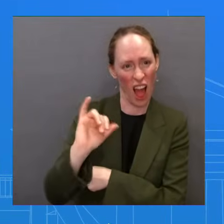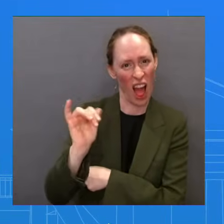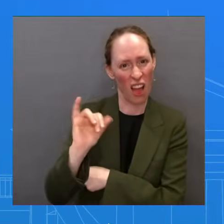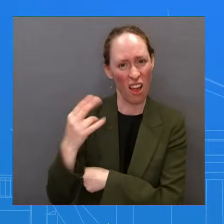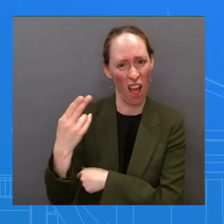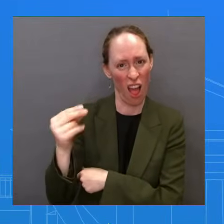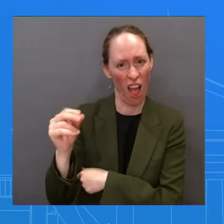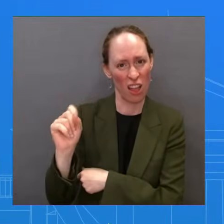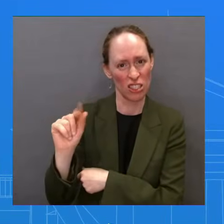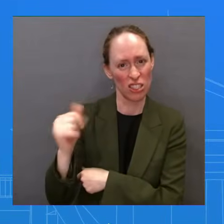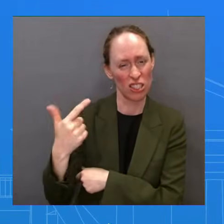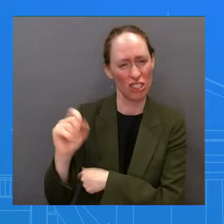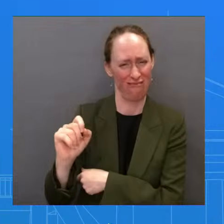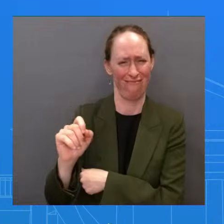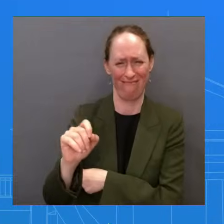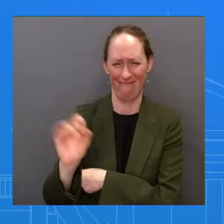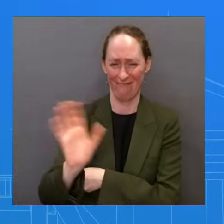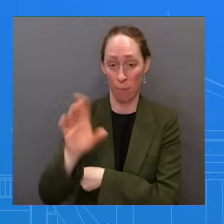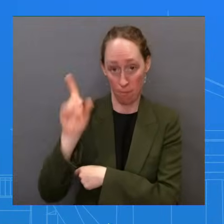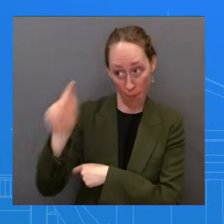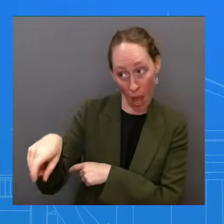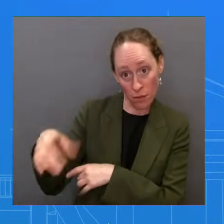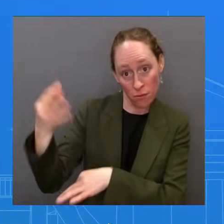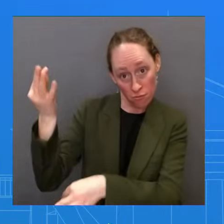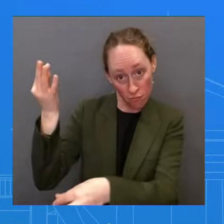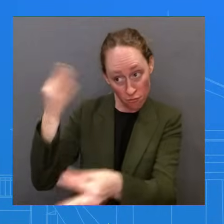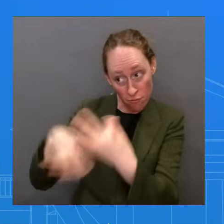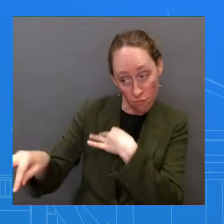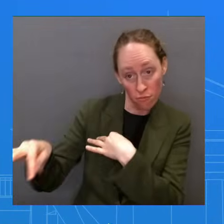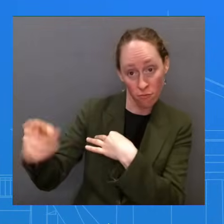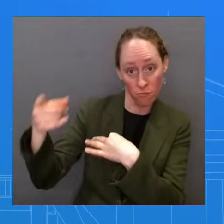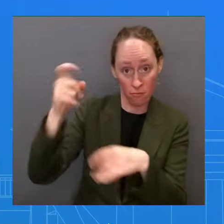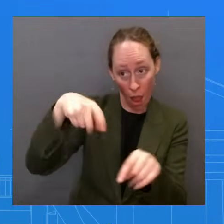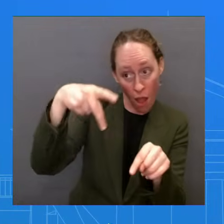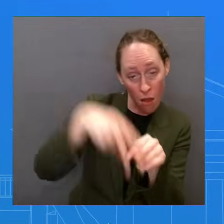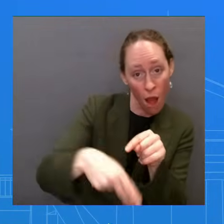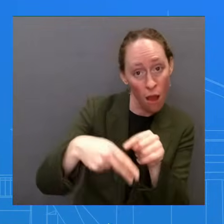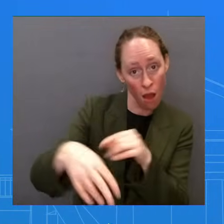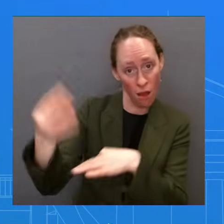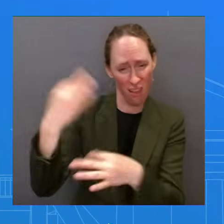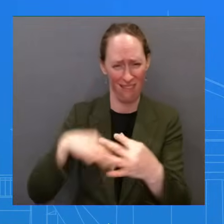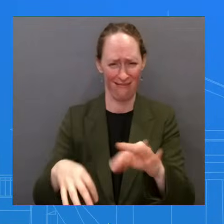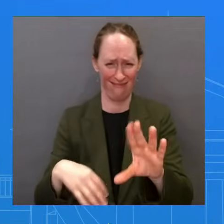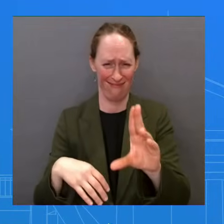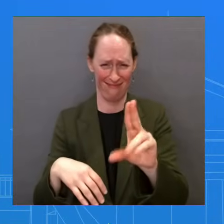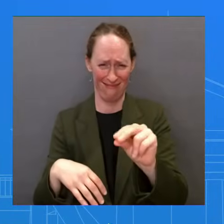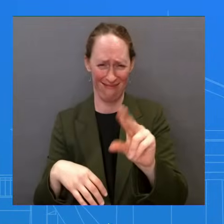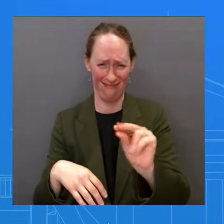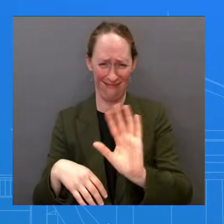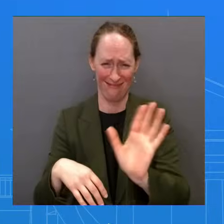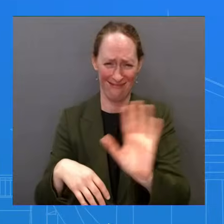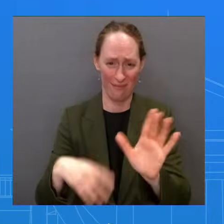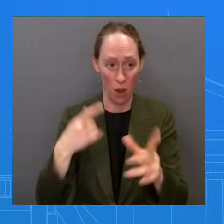Threatening to default and crash the economy unless the President agrees with Speaker McCarthy's entire agenda